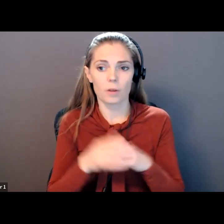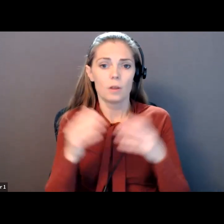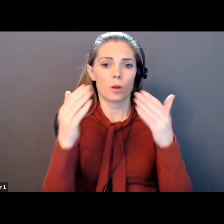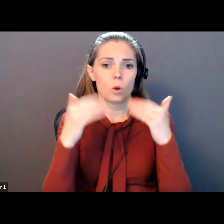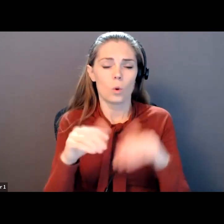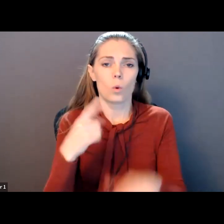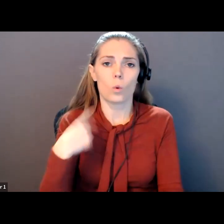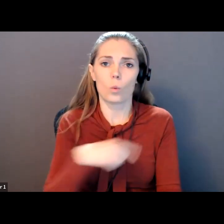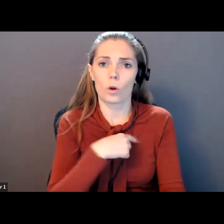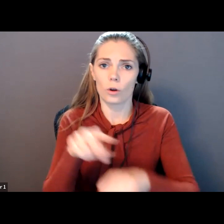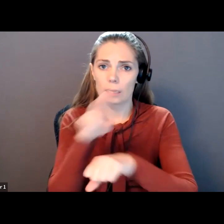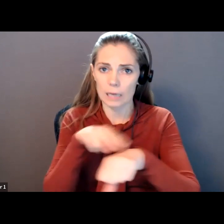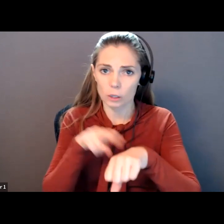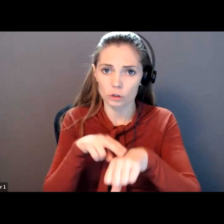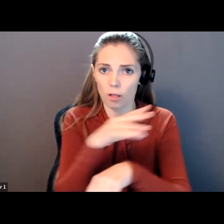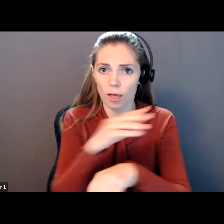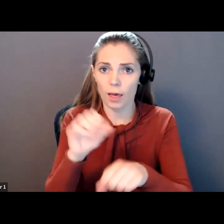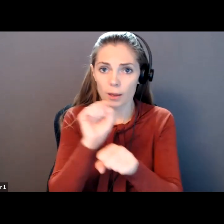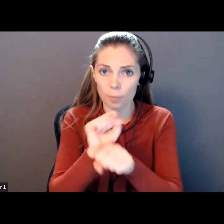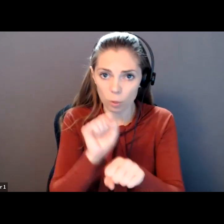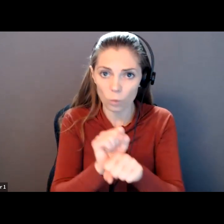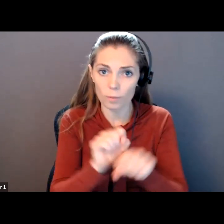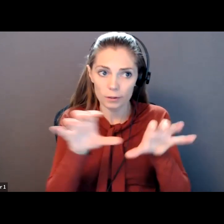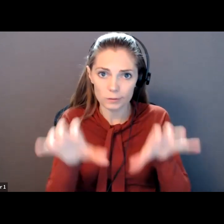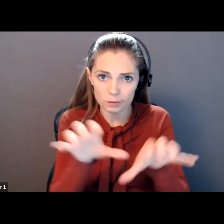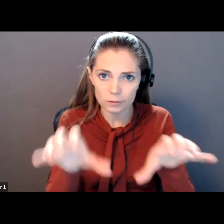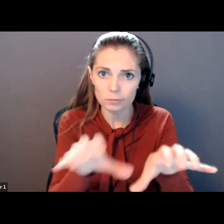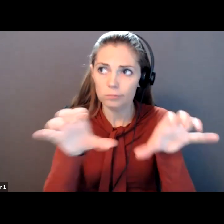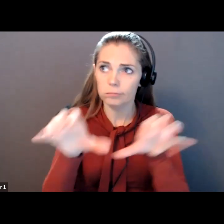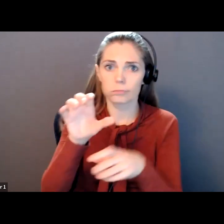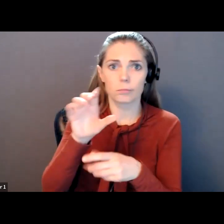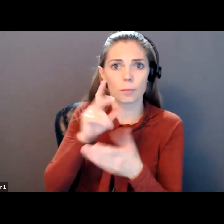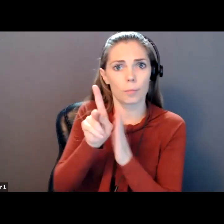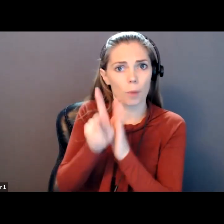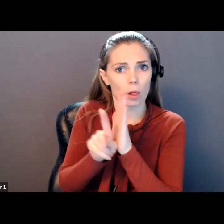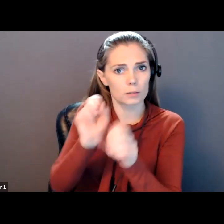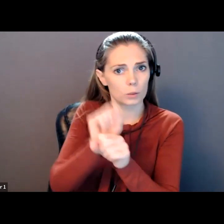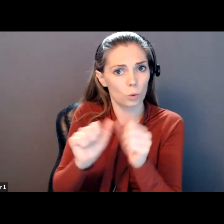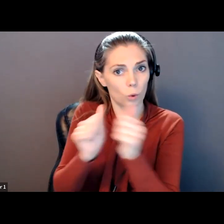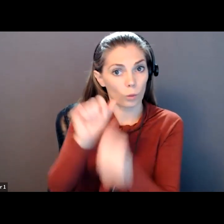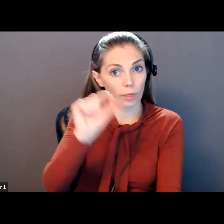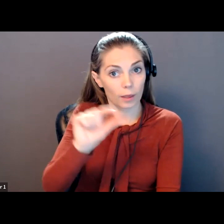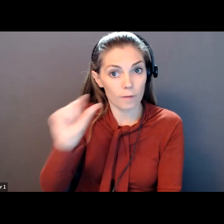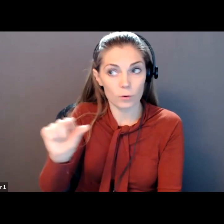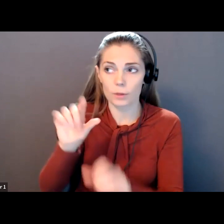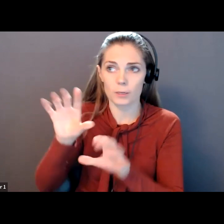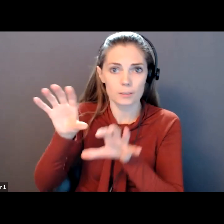we are active in policy work with government, we develop accredited online trainings and we